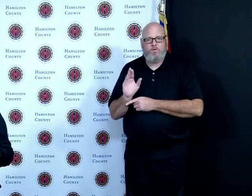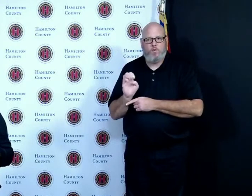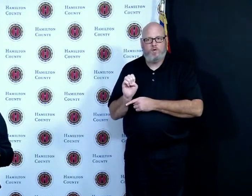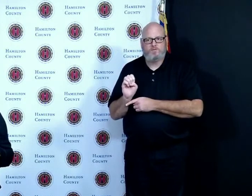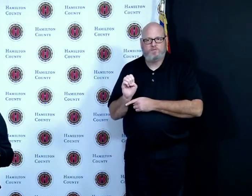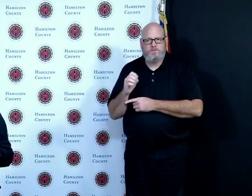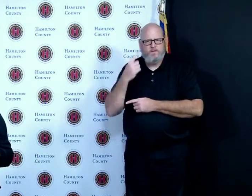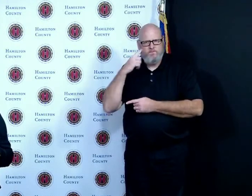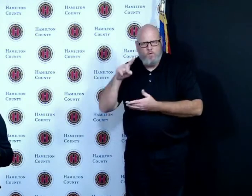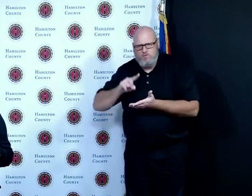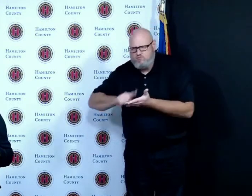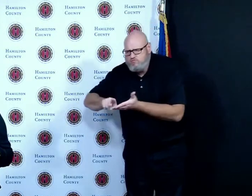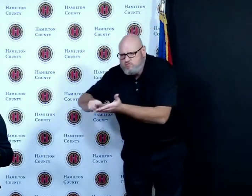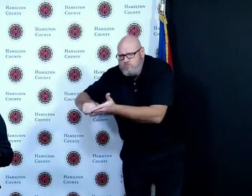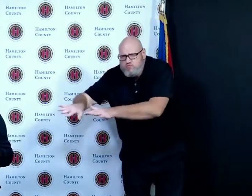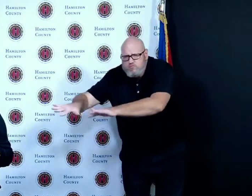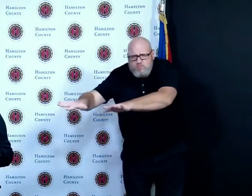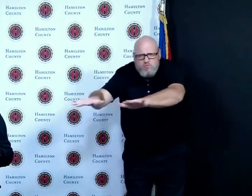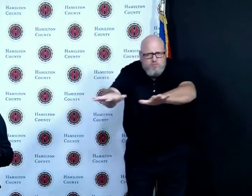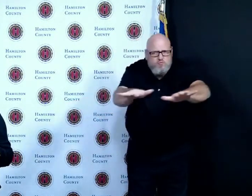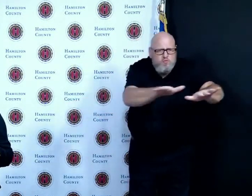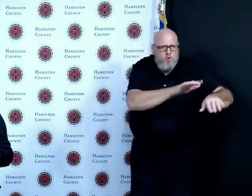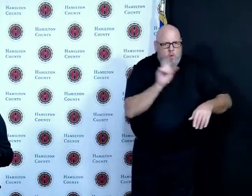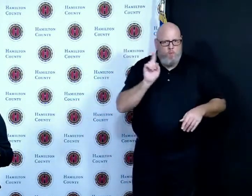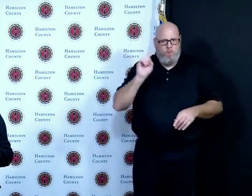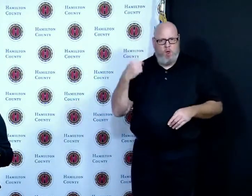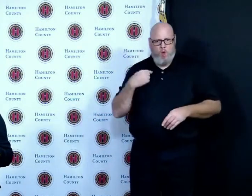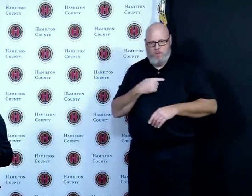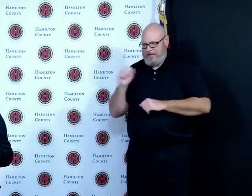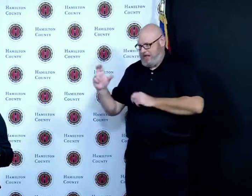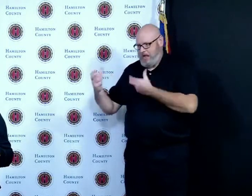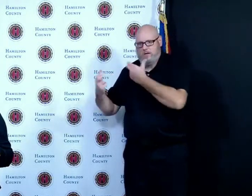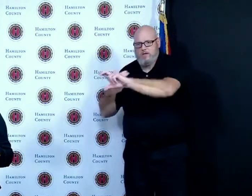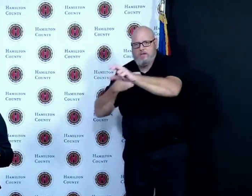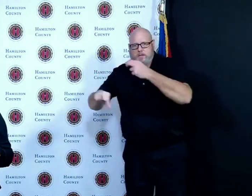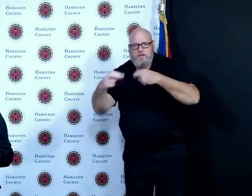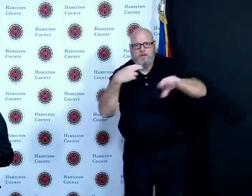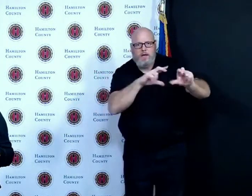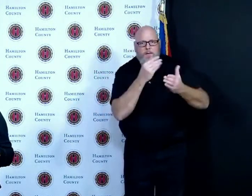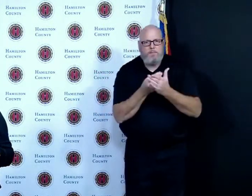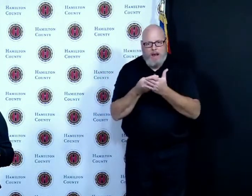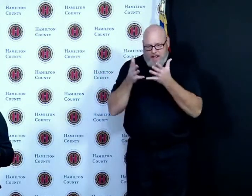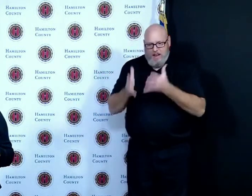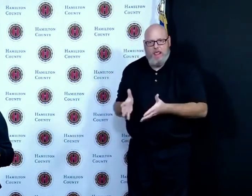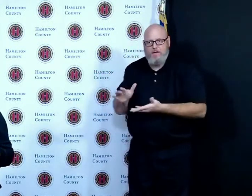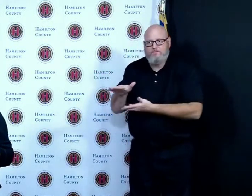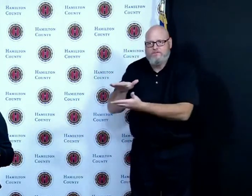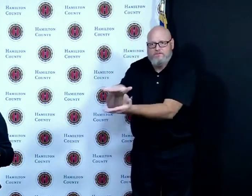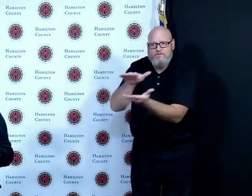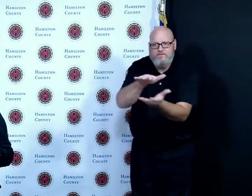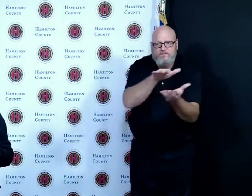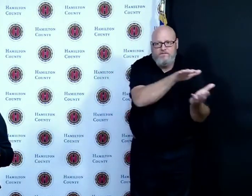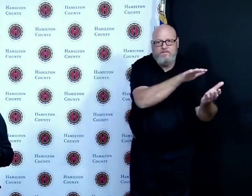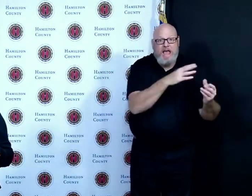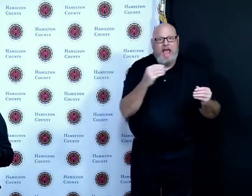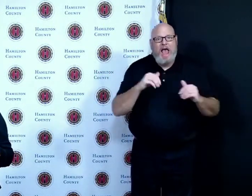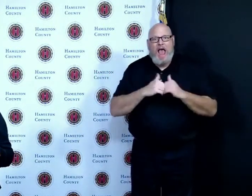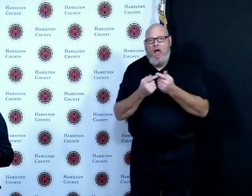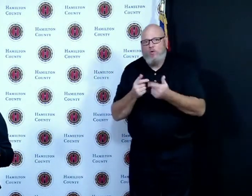colleague Commissioner Driehaus what she has done to pull together a coalition of stakeholders as